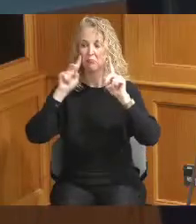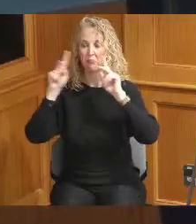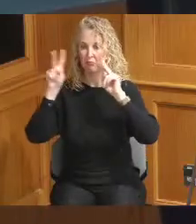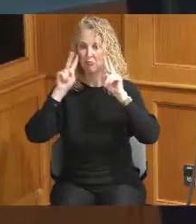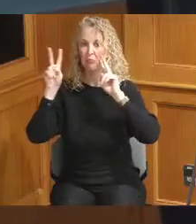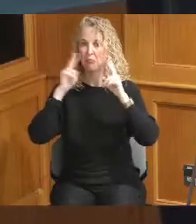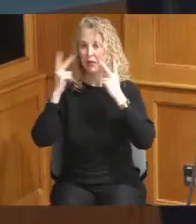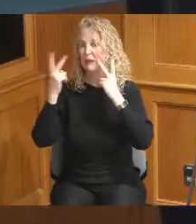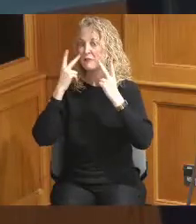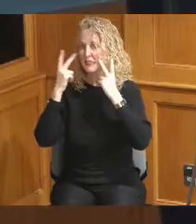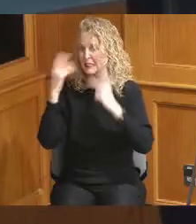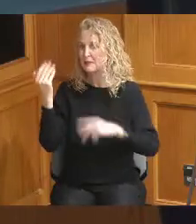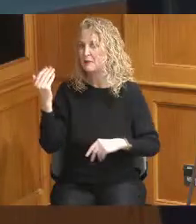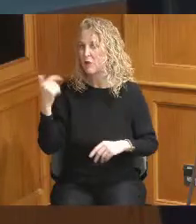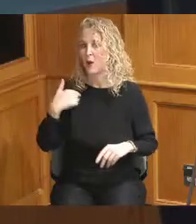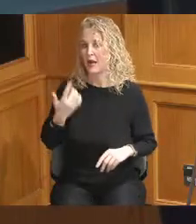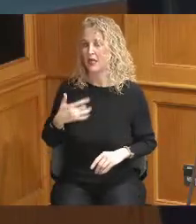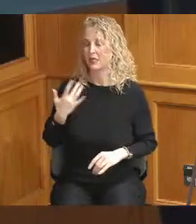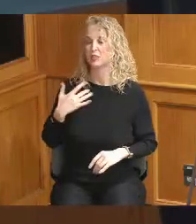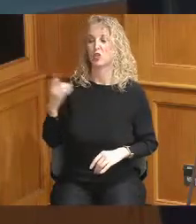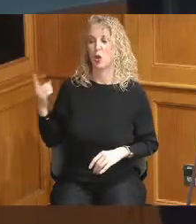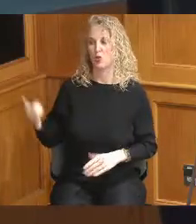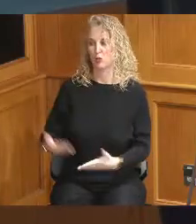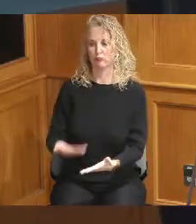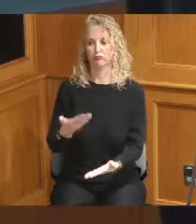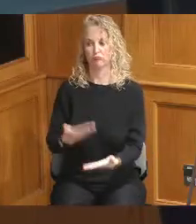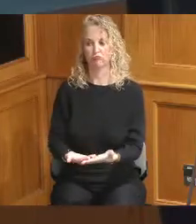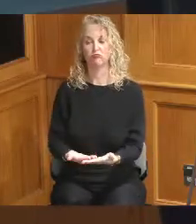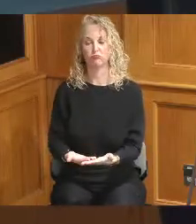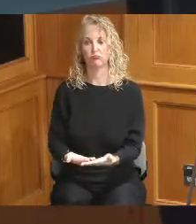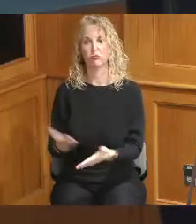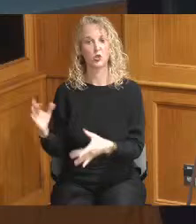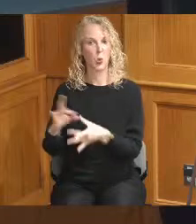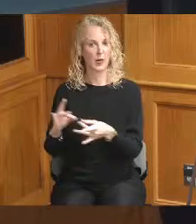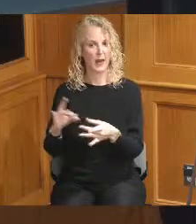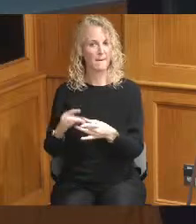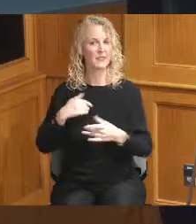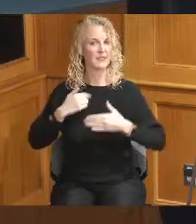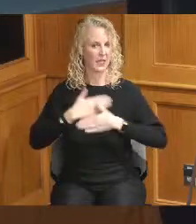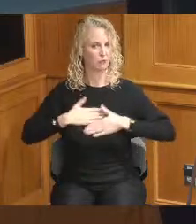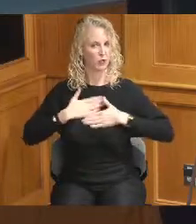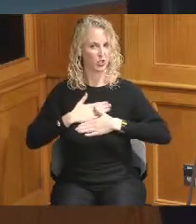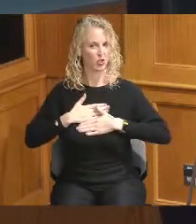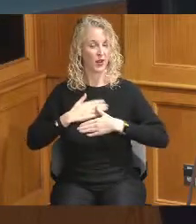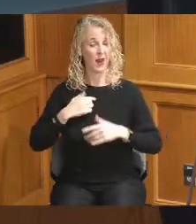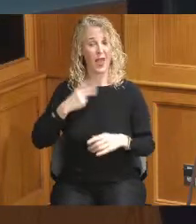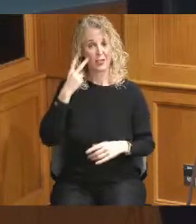by and so you you validated that in your comments and I appreciate that I saw the private sector